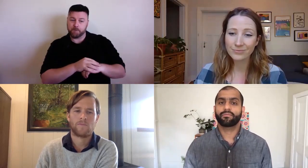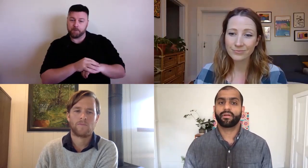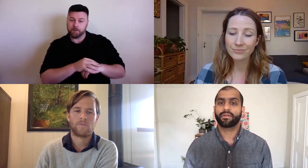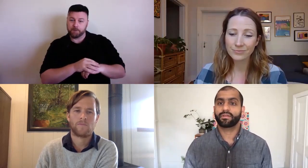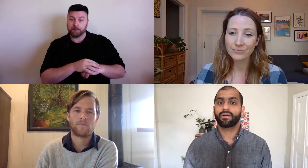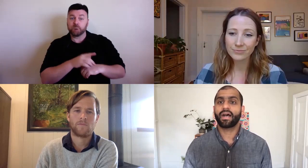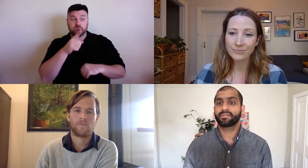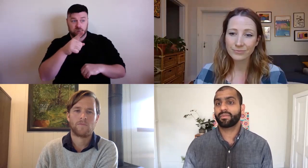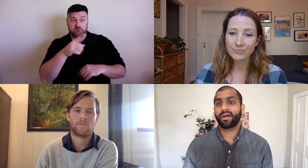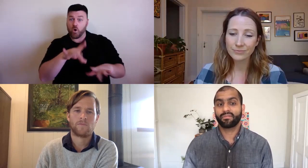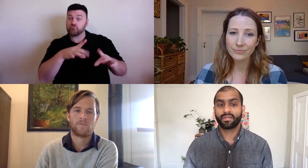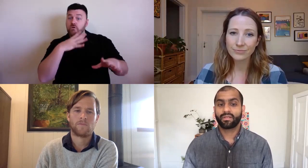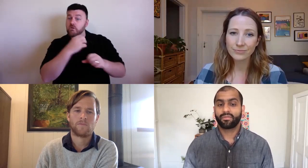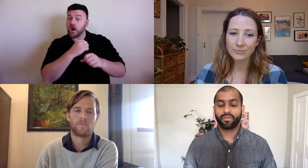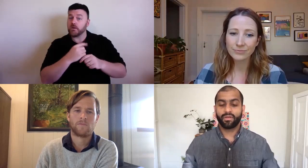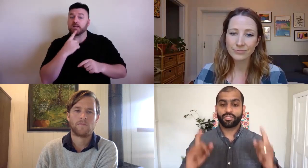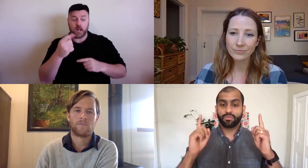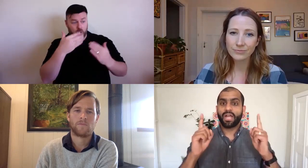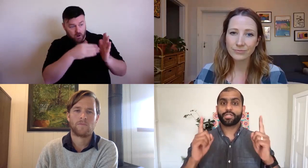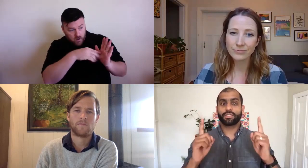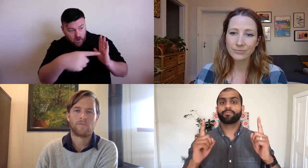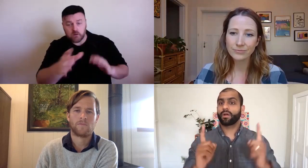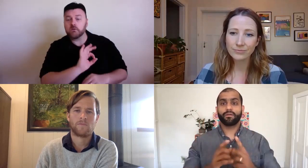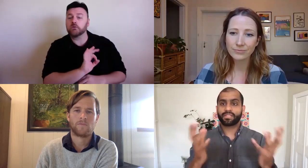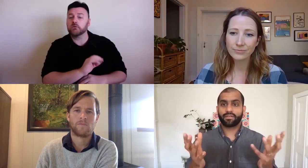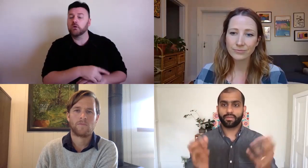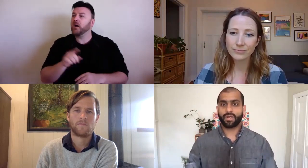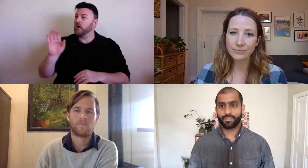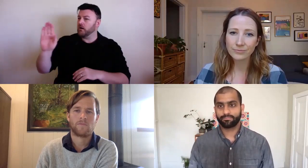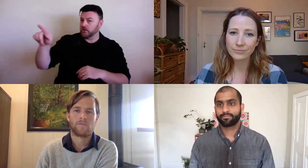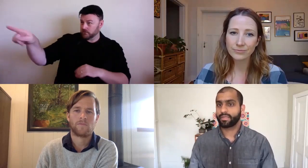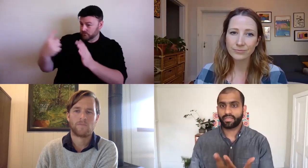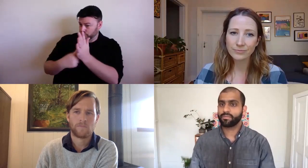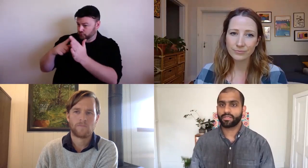forever. So ask them about the duration of said regression. That's my two